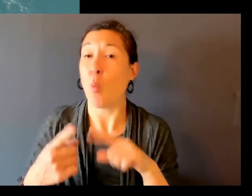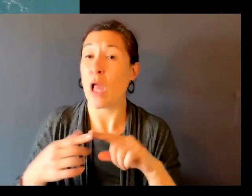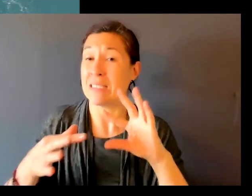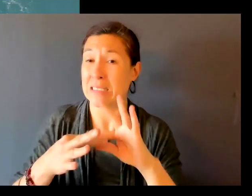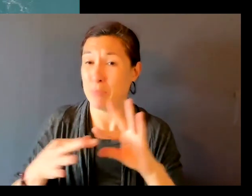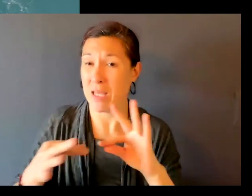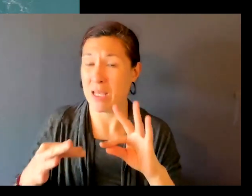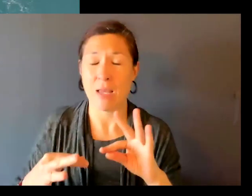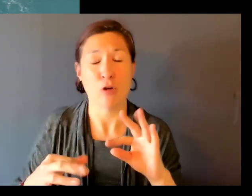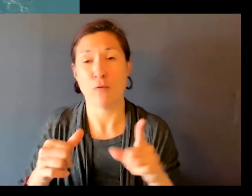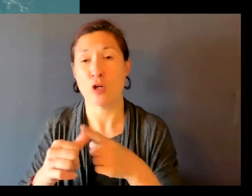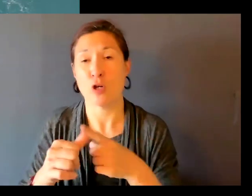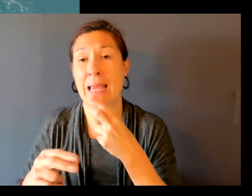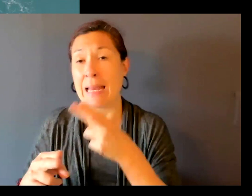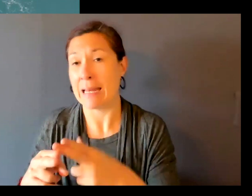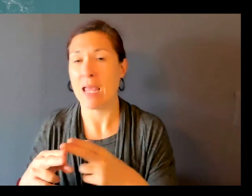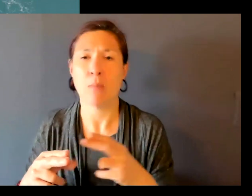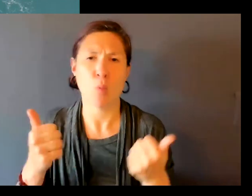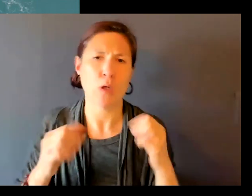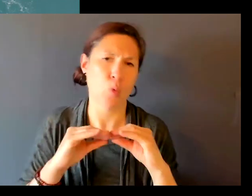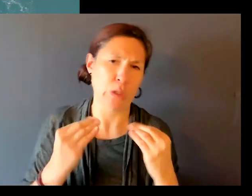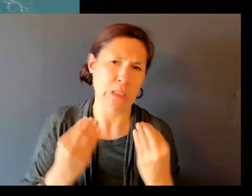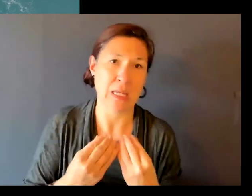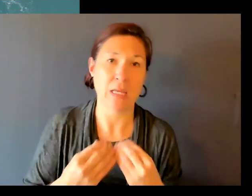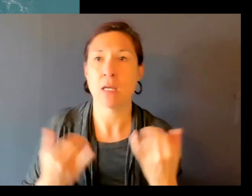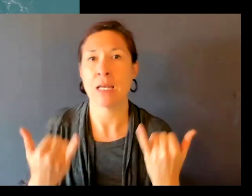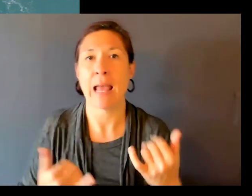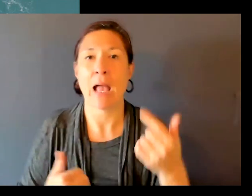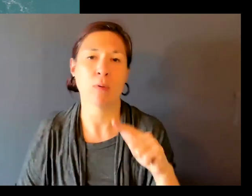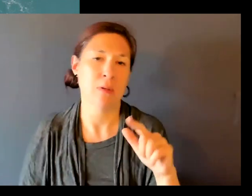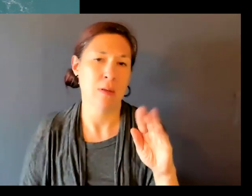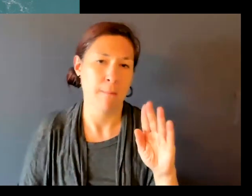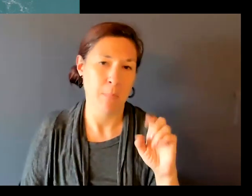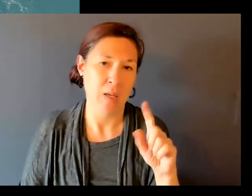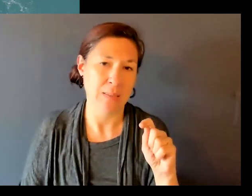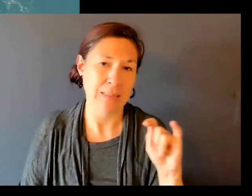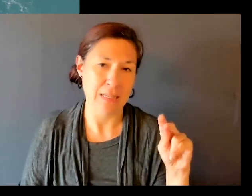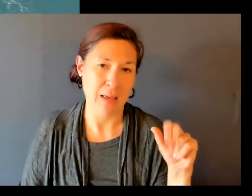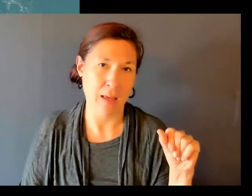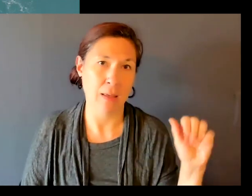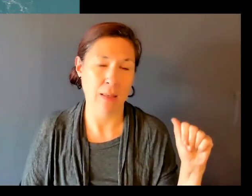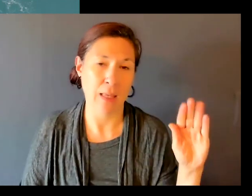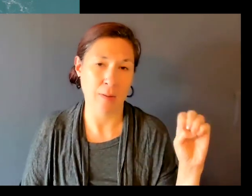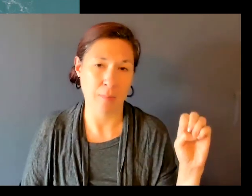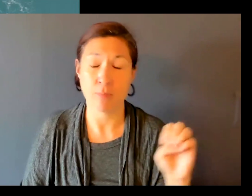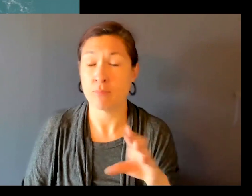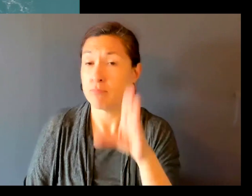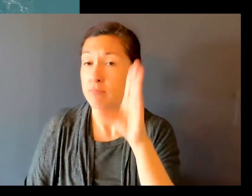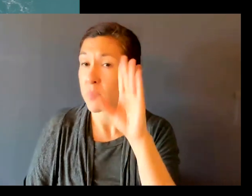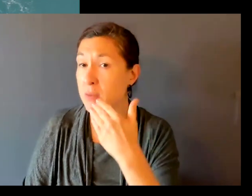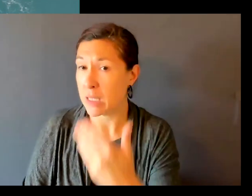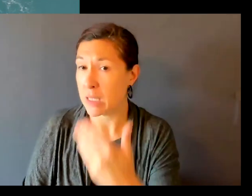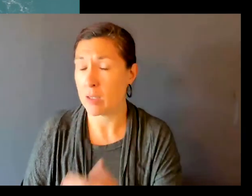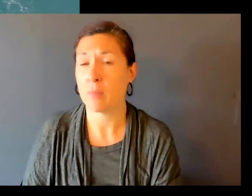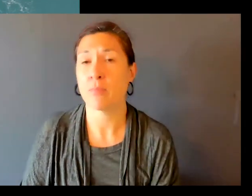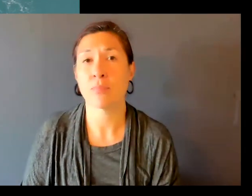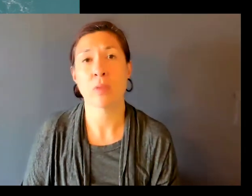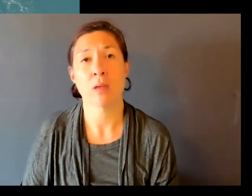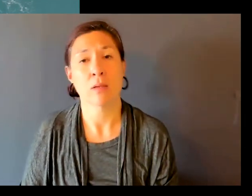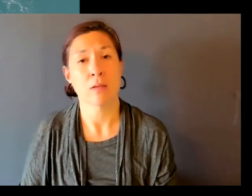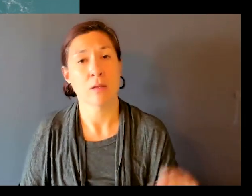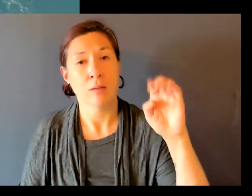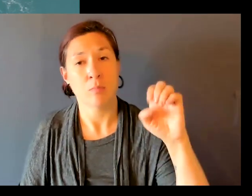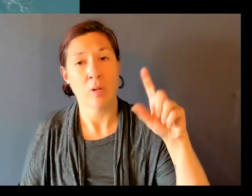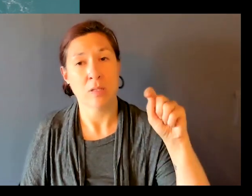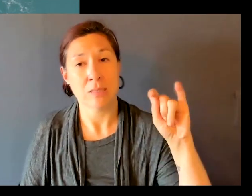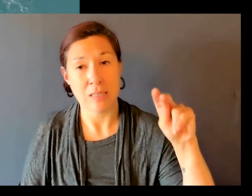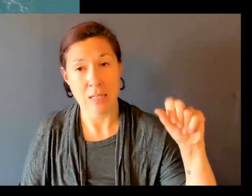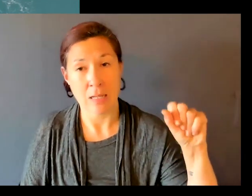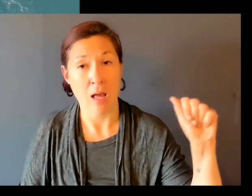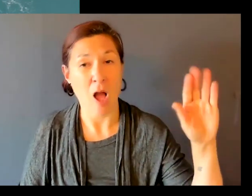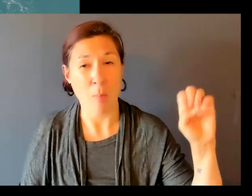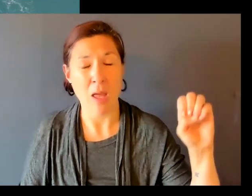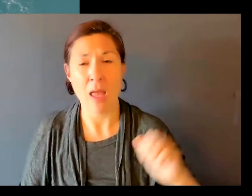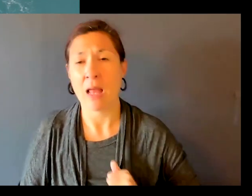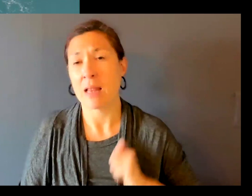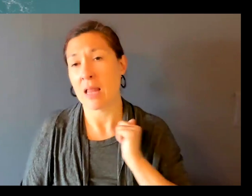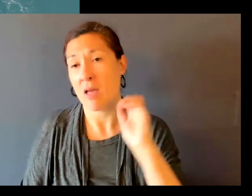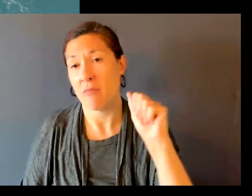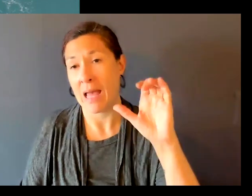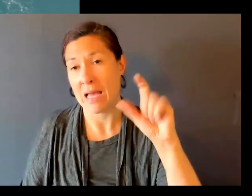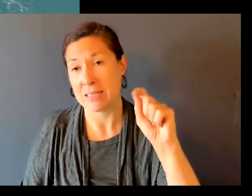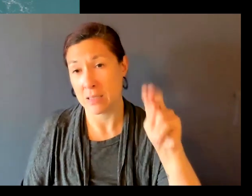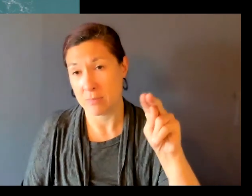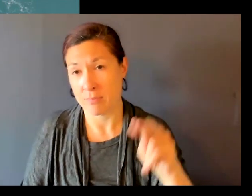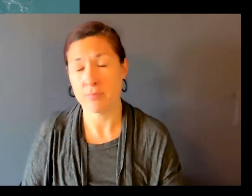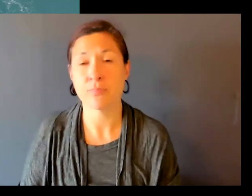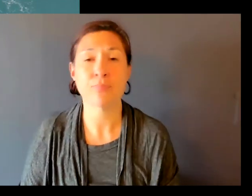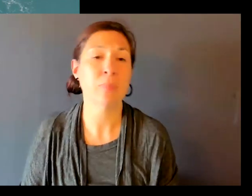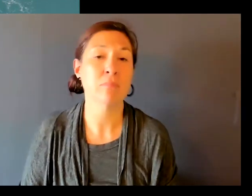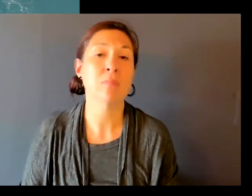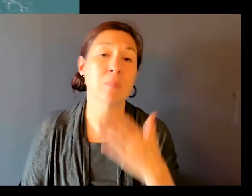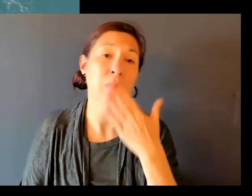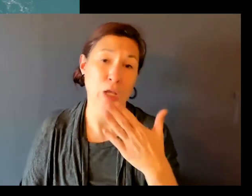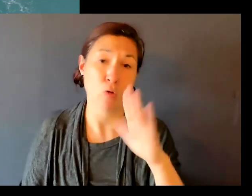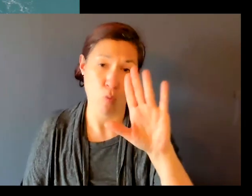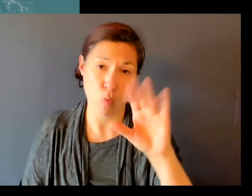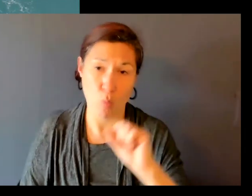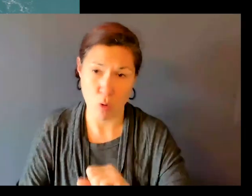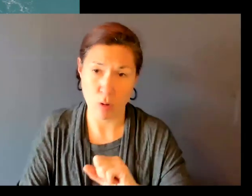Uhm, my big thing is, uhm, I'm also interested in the dark excise initiative. I encourage everyone to look at that website. And, uhm, see if there is something that they can change in their own life, very easy changes.